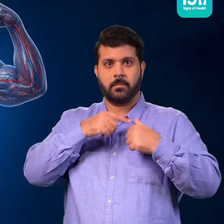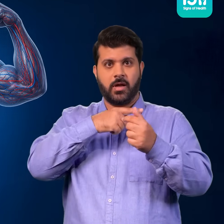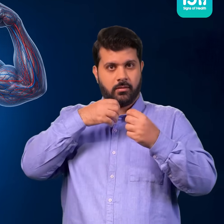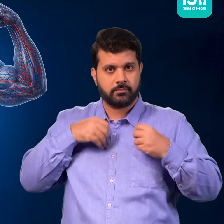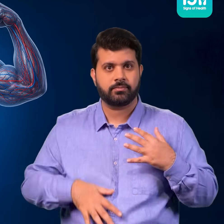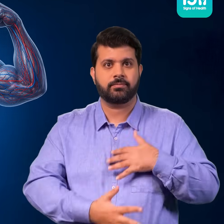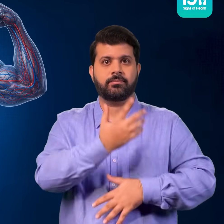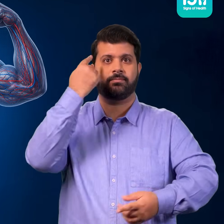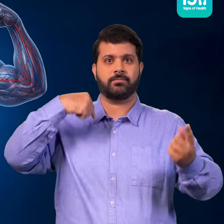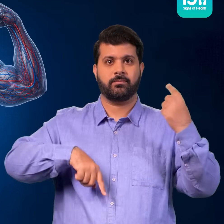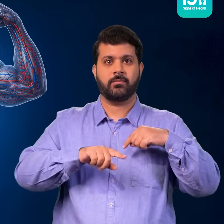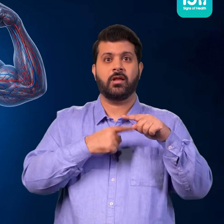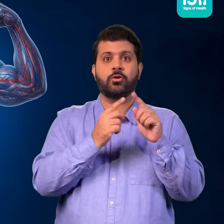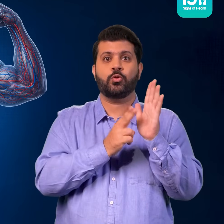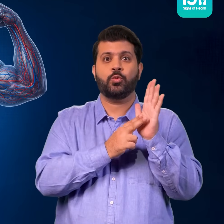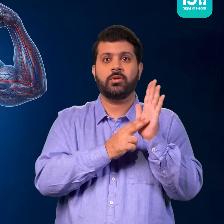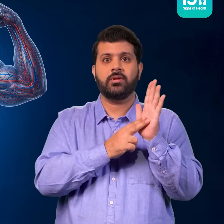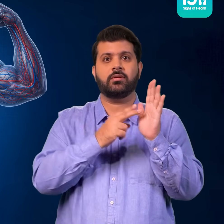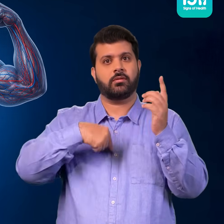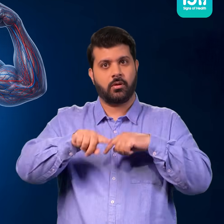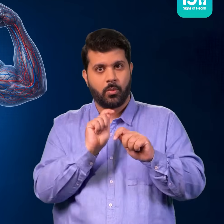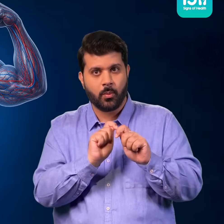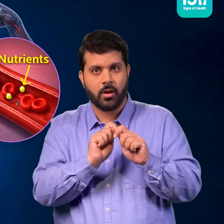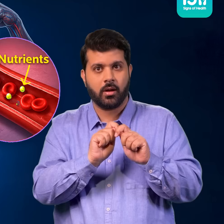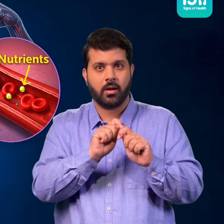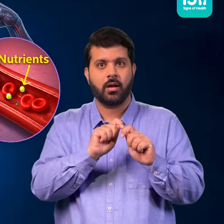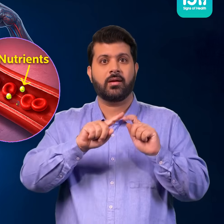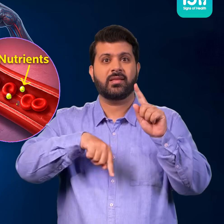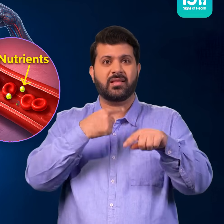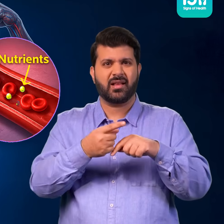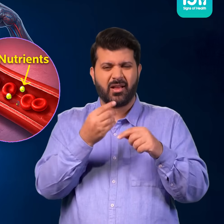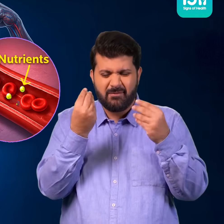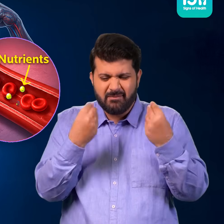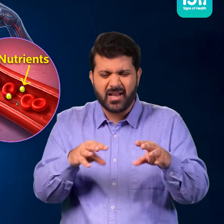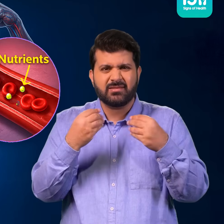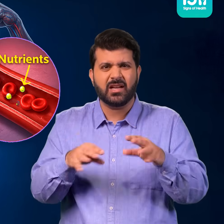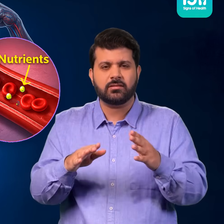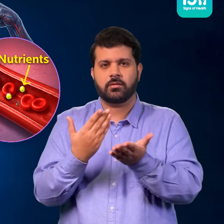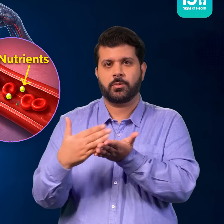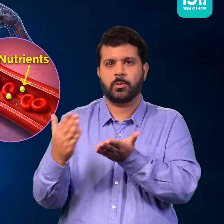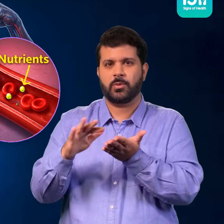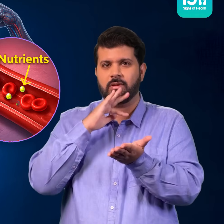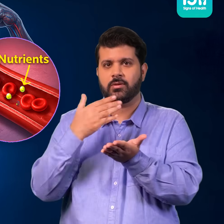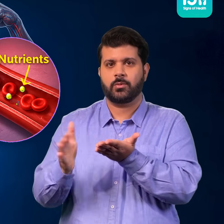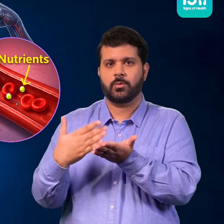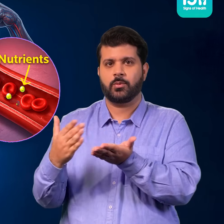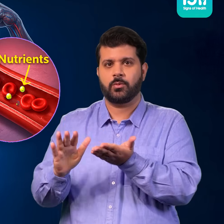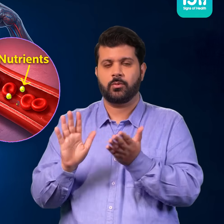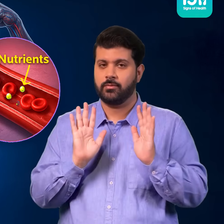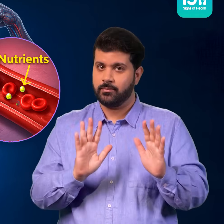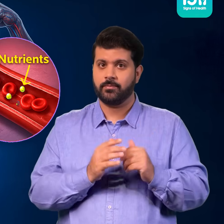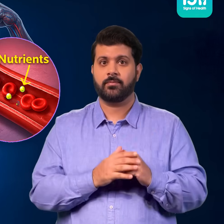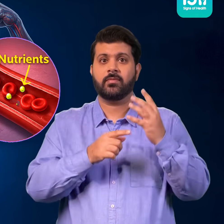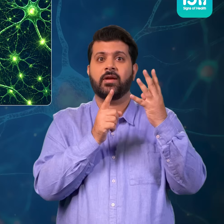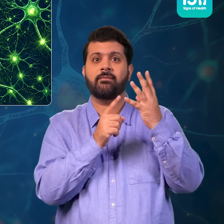and circulates throughout the body, delivering nutrients and removing waste.